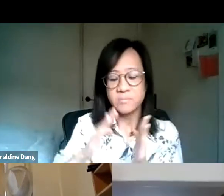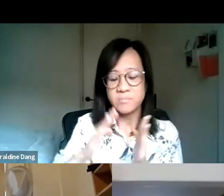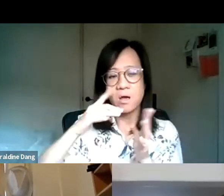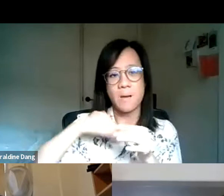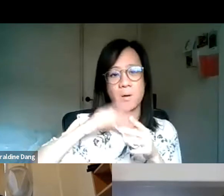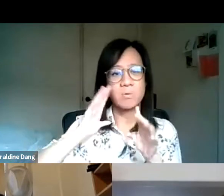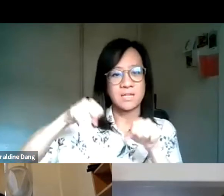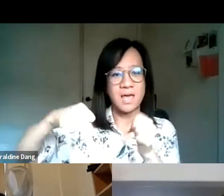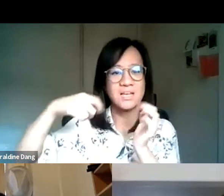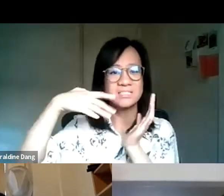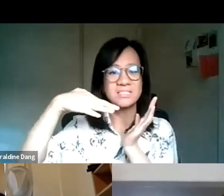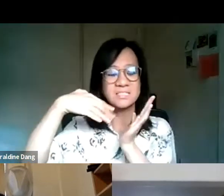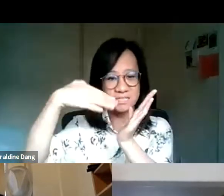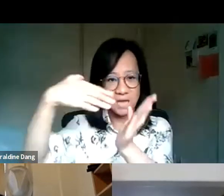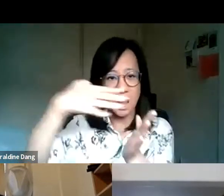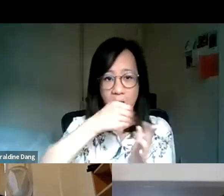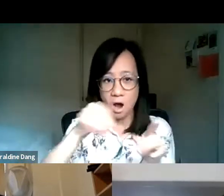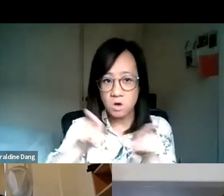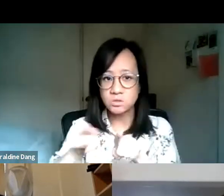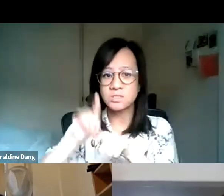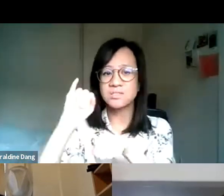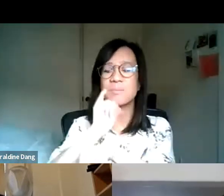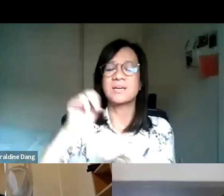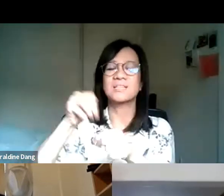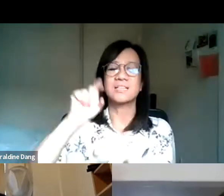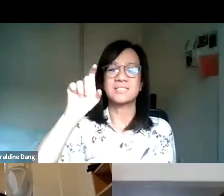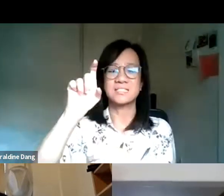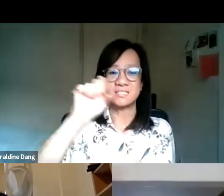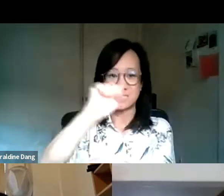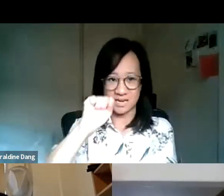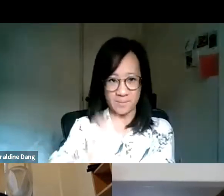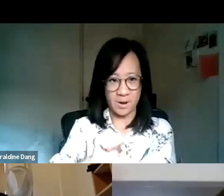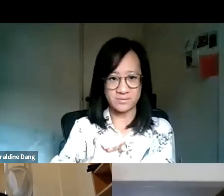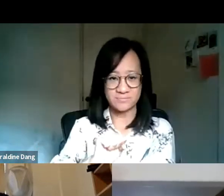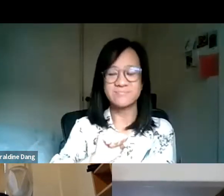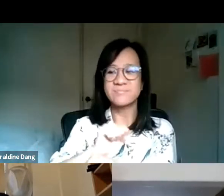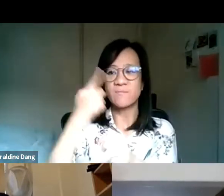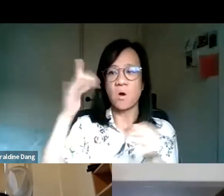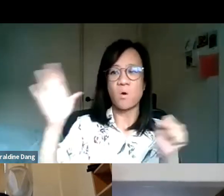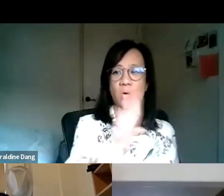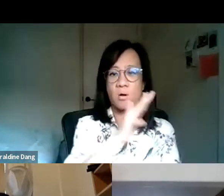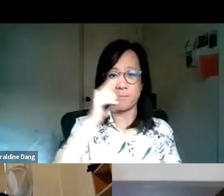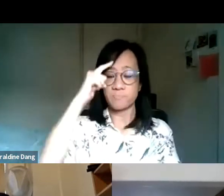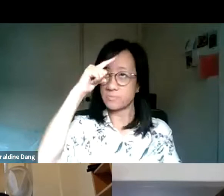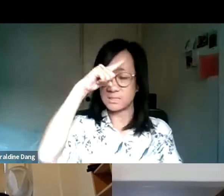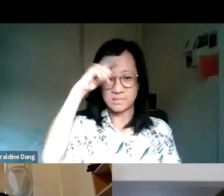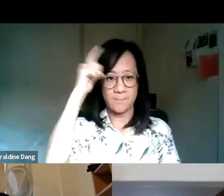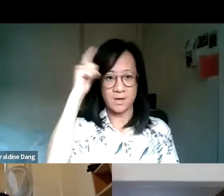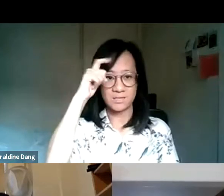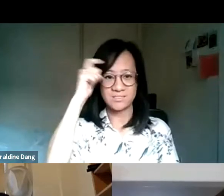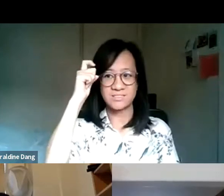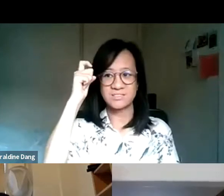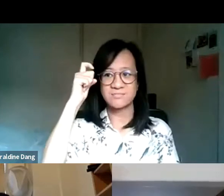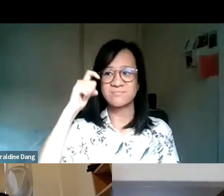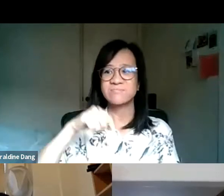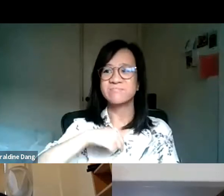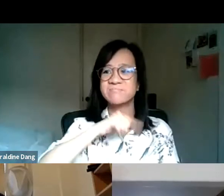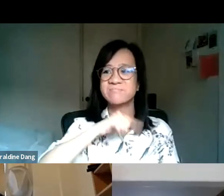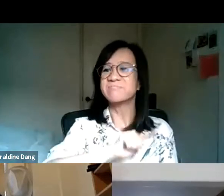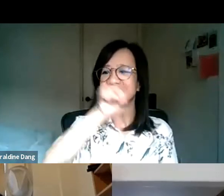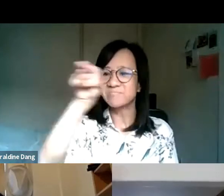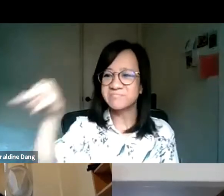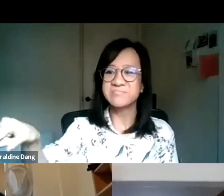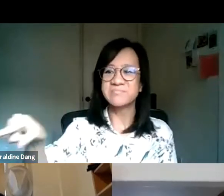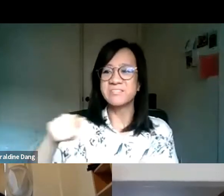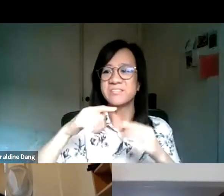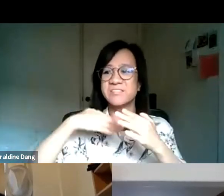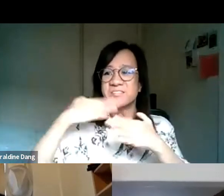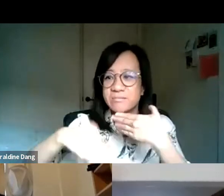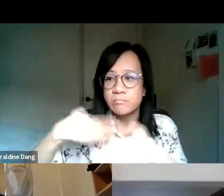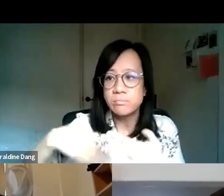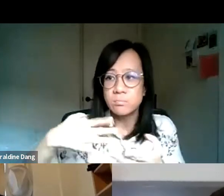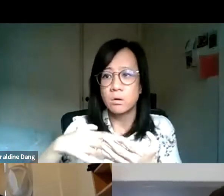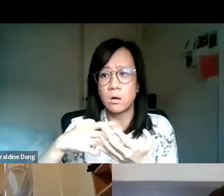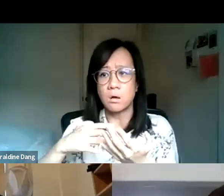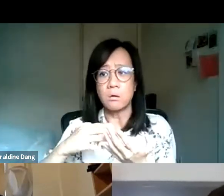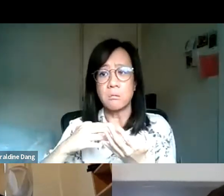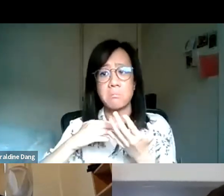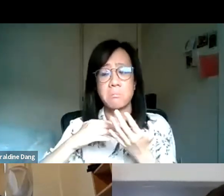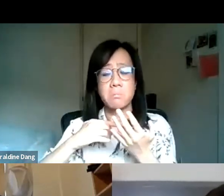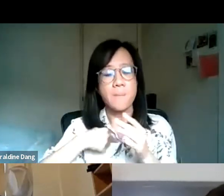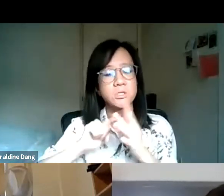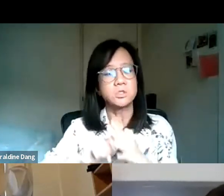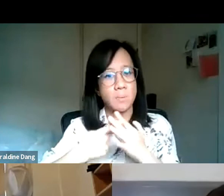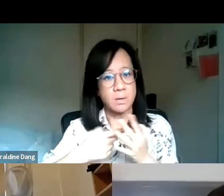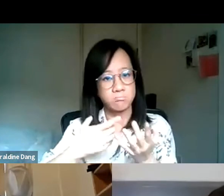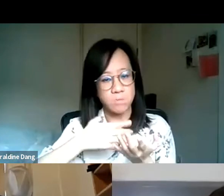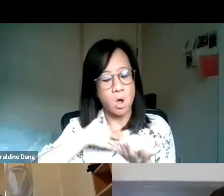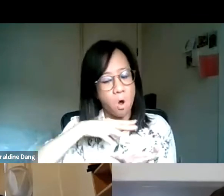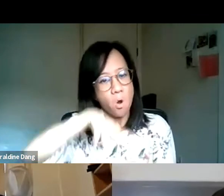I started planning so I did an internship and studied in Singapore during the Summer,